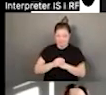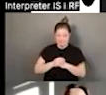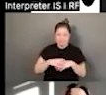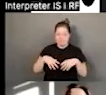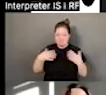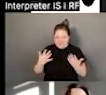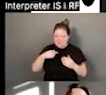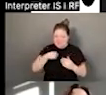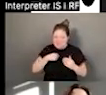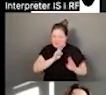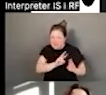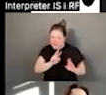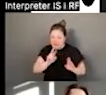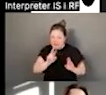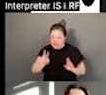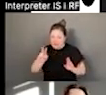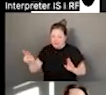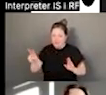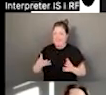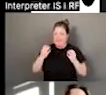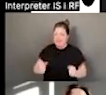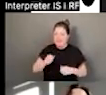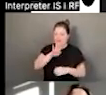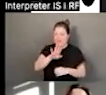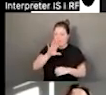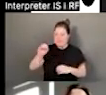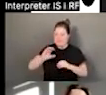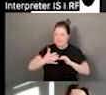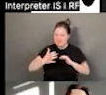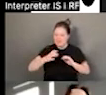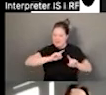So coming from all all continents as far as I can see, even even Australia.